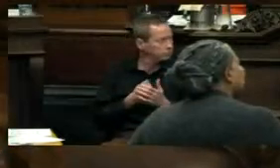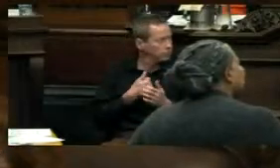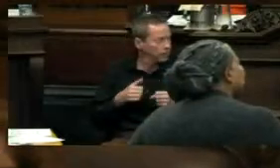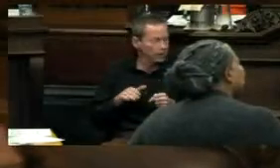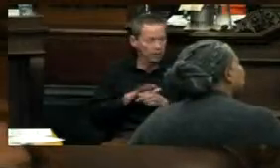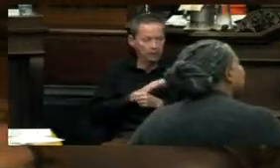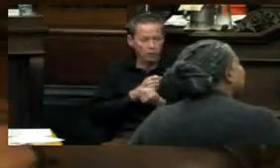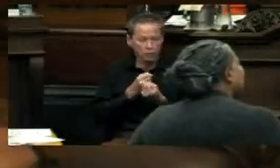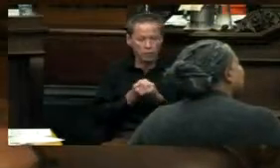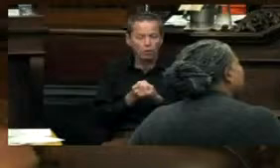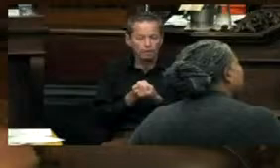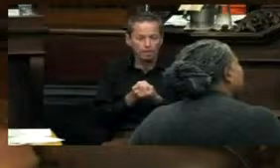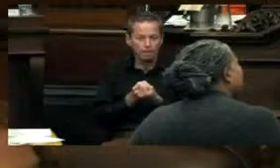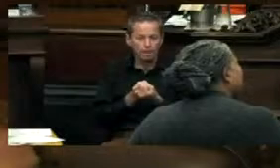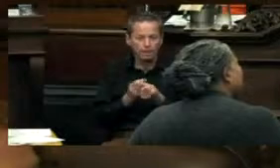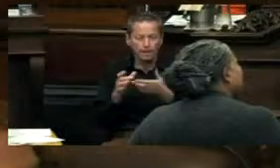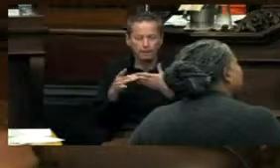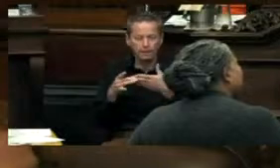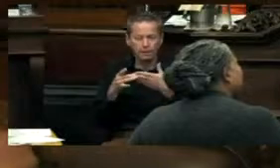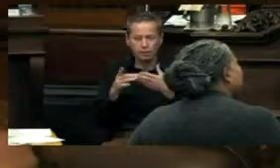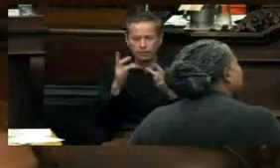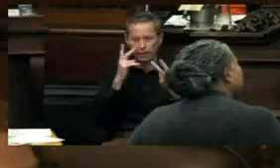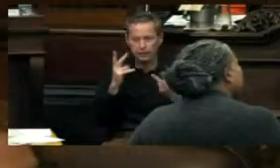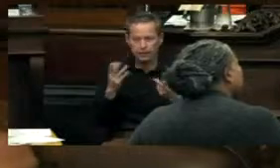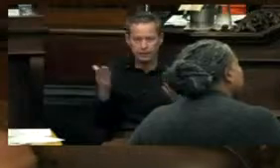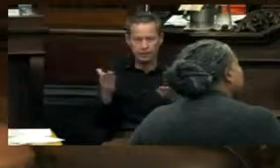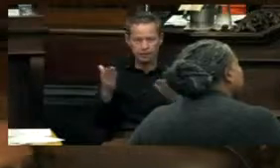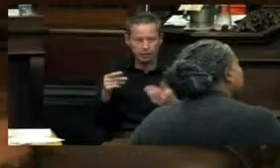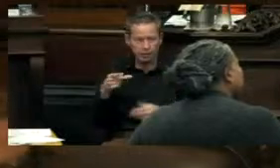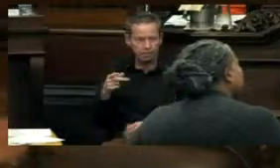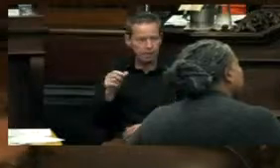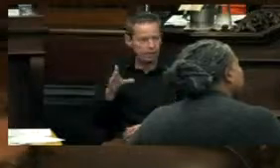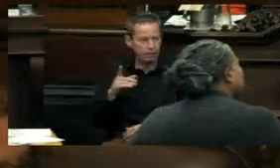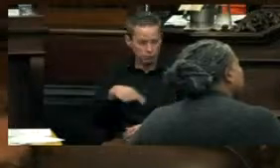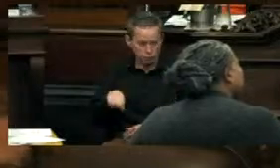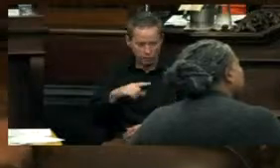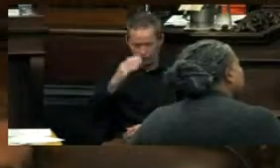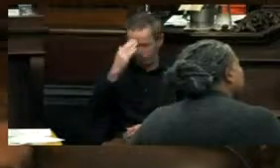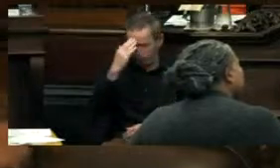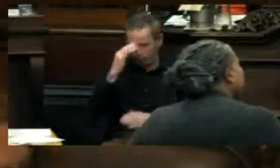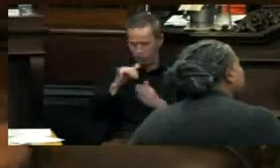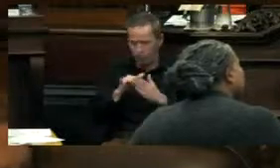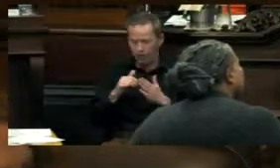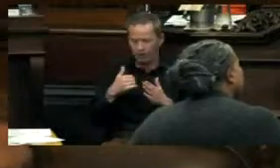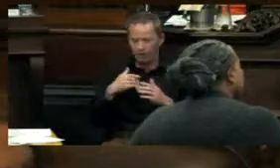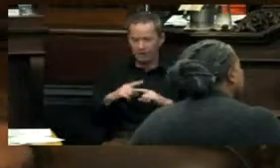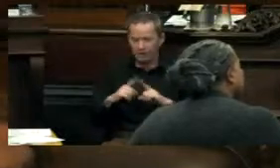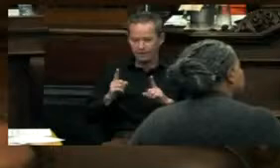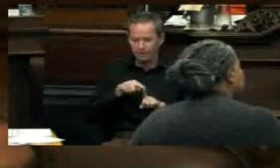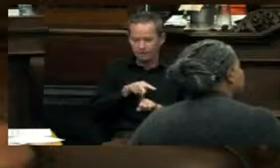being as transparent as you have been. I am in full support of